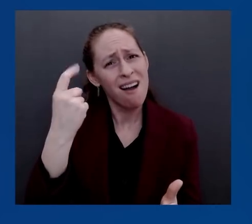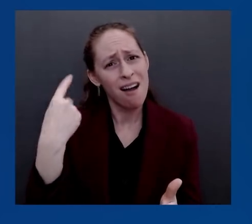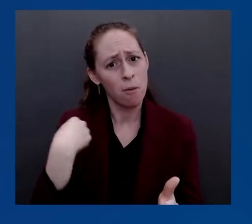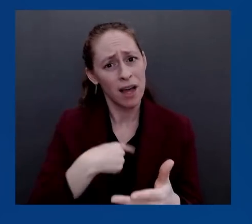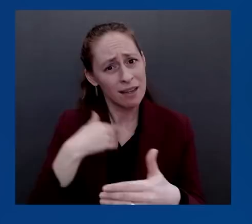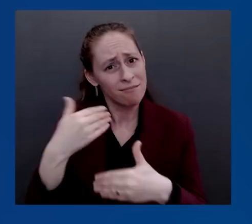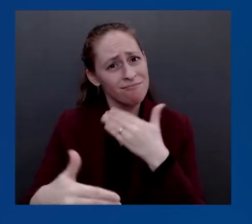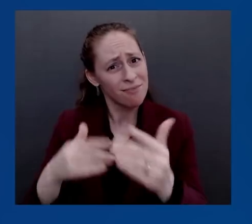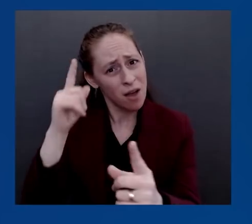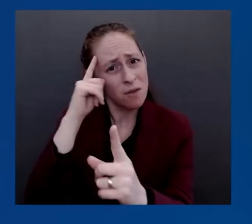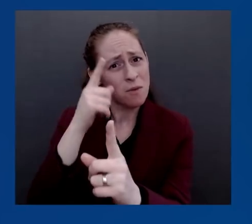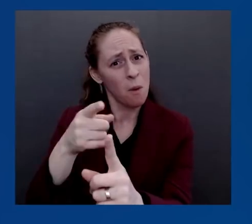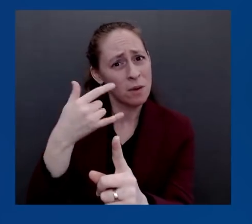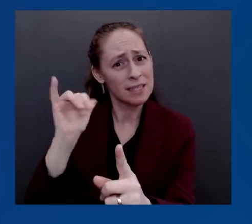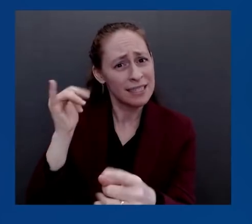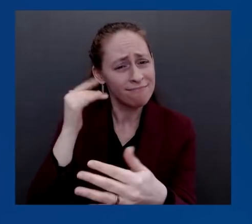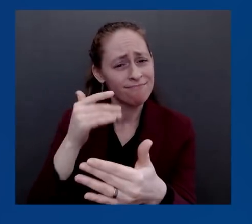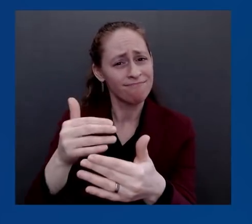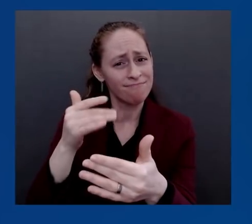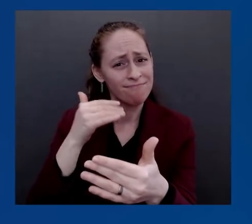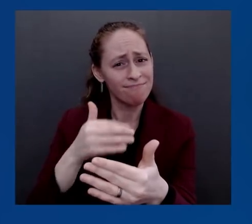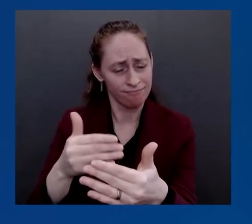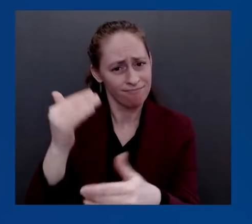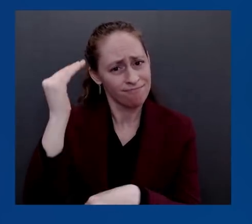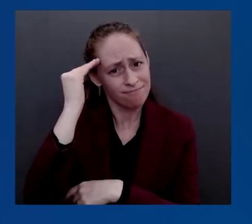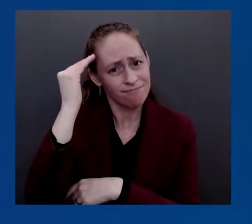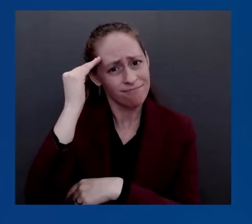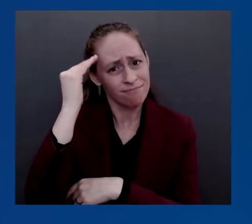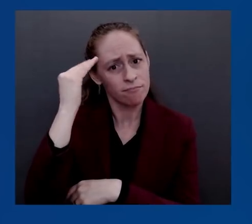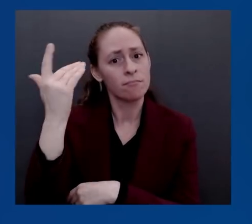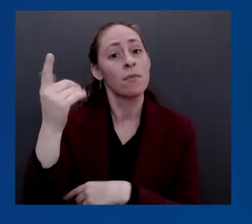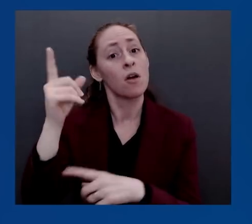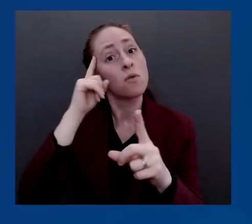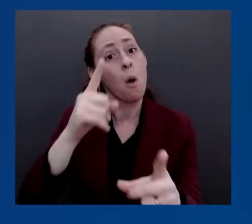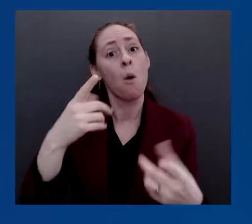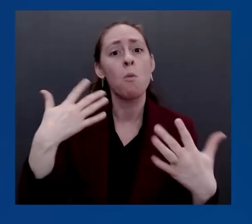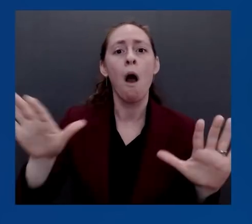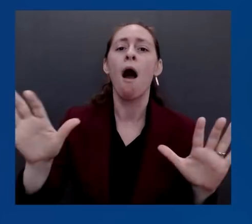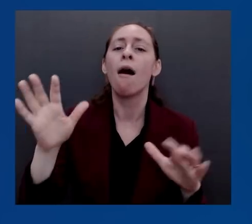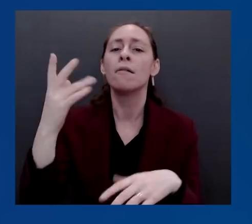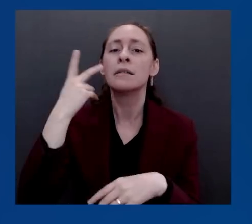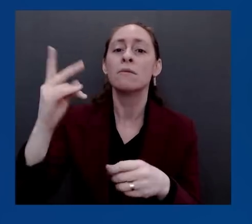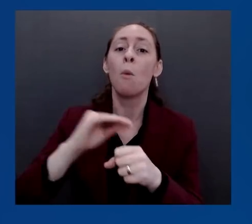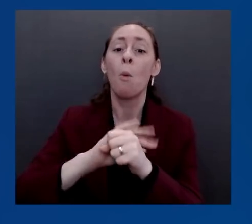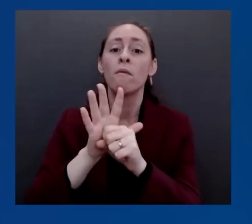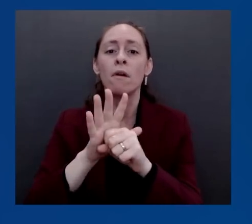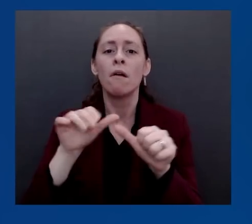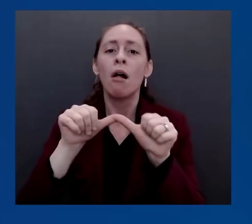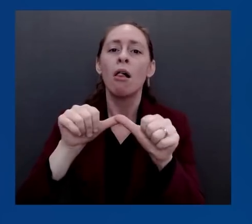rather something we can prevent, protect against, and treat. Moving from this pandemic will be a process